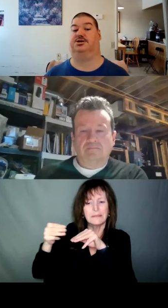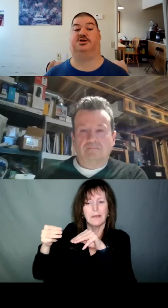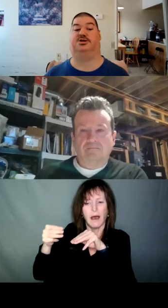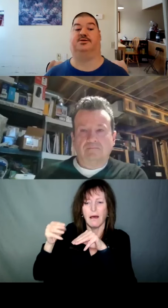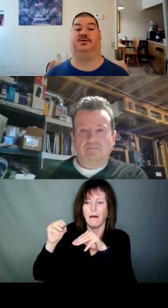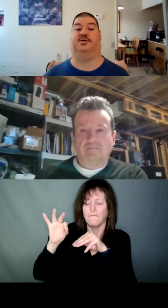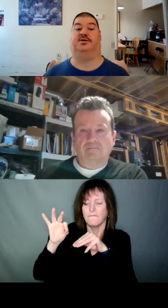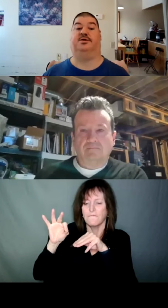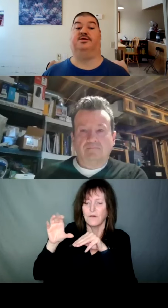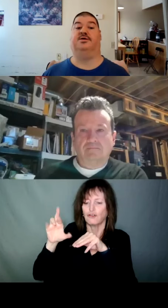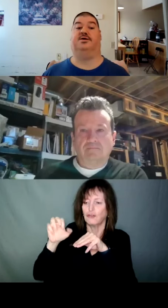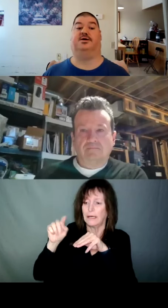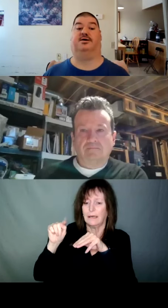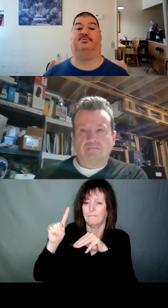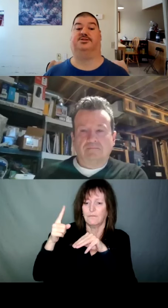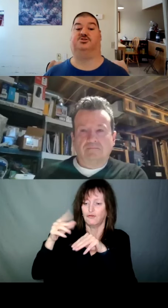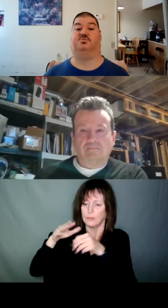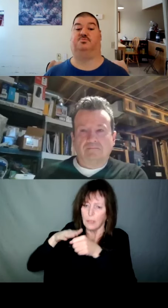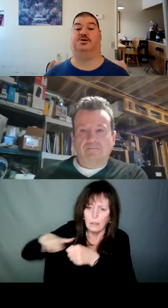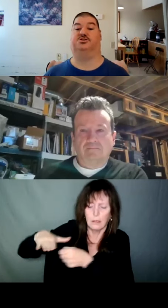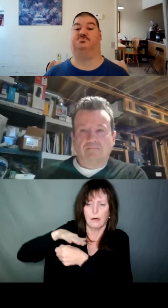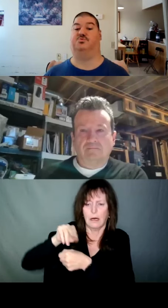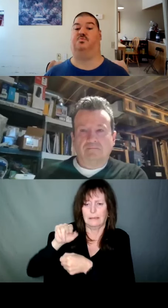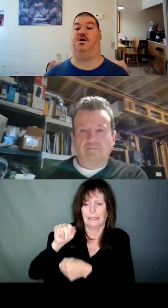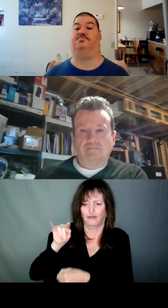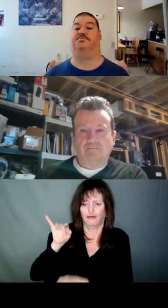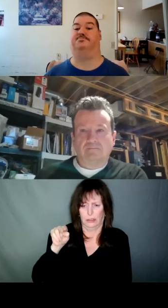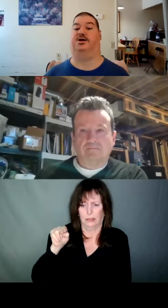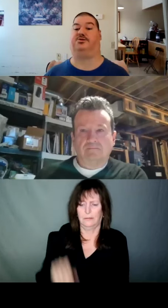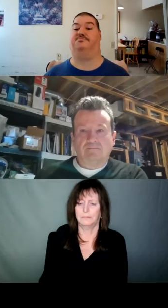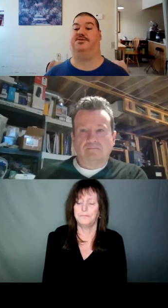, the territory of the Mississaugas